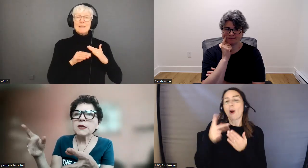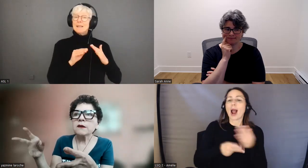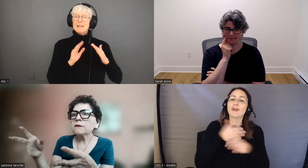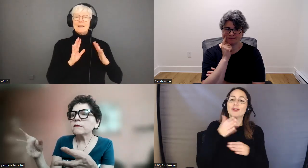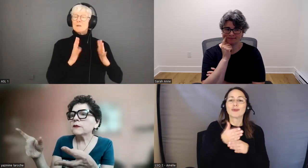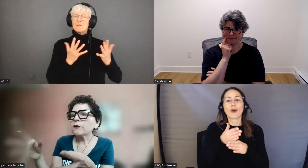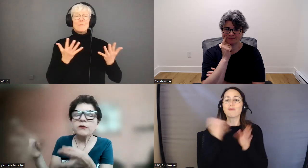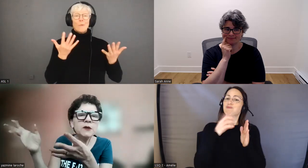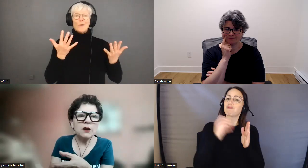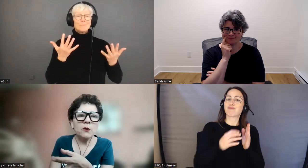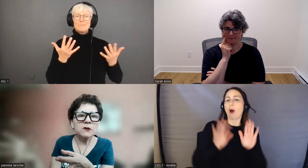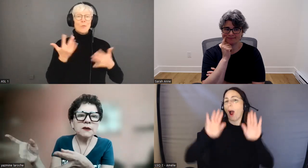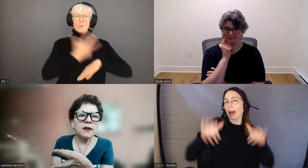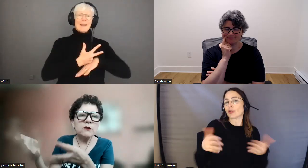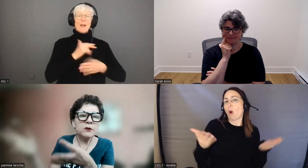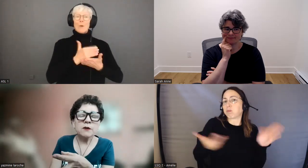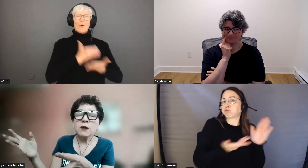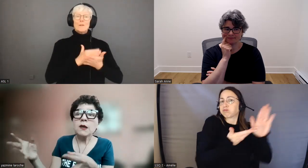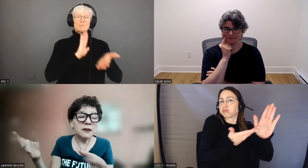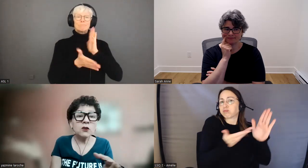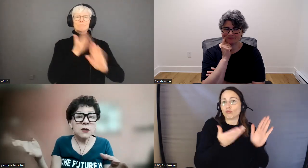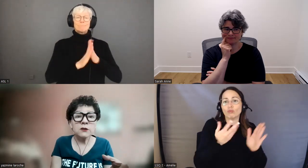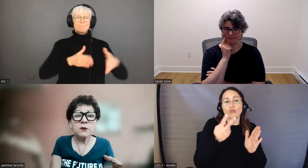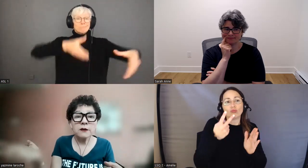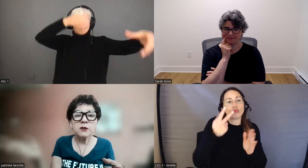take a like a three-day course and now you've learned everything that's a good introduction